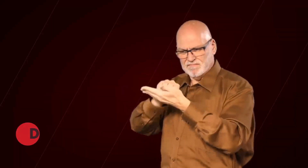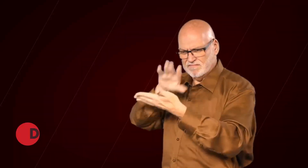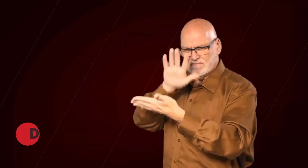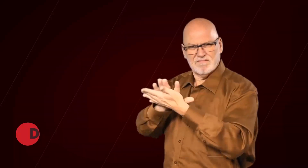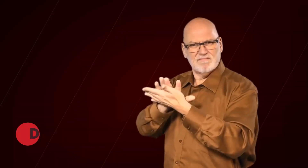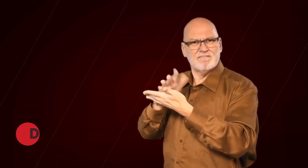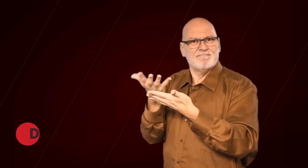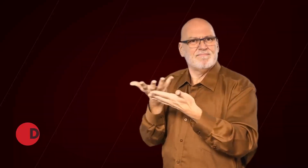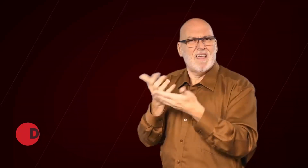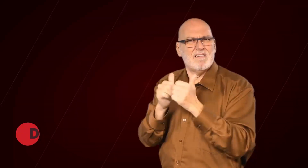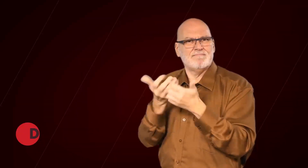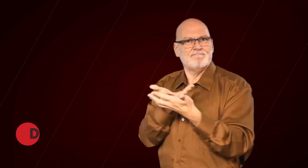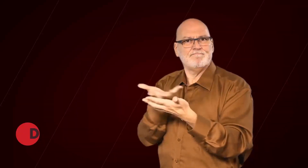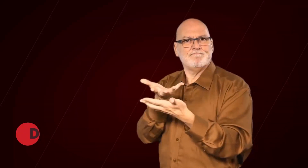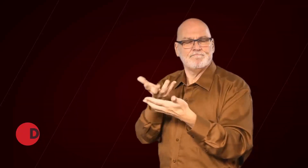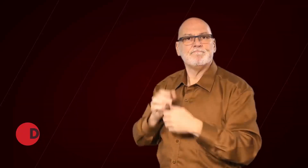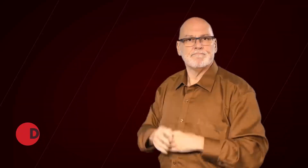is written out.